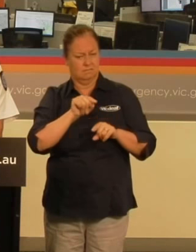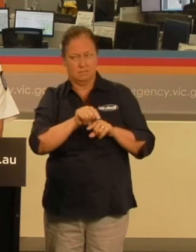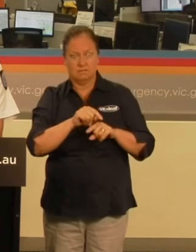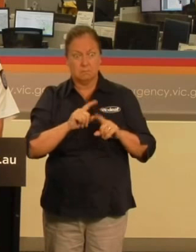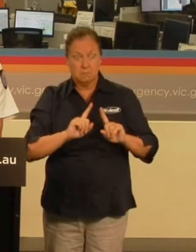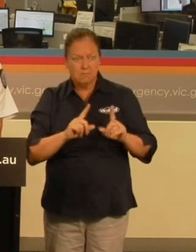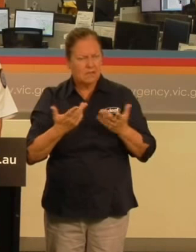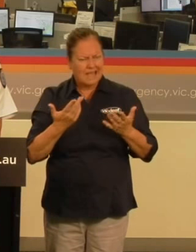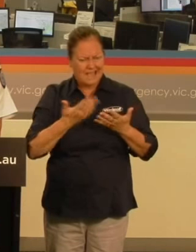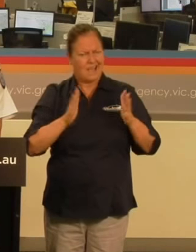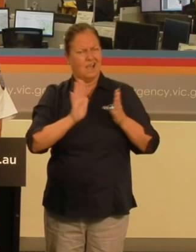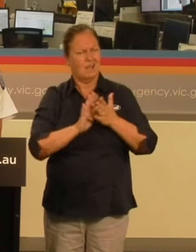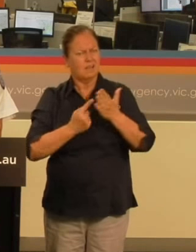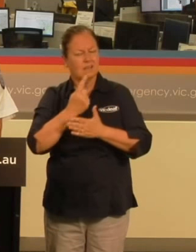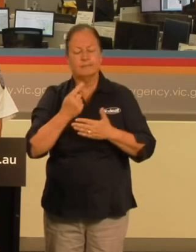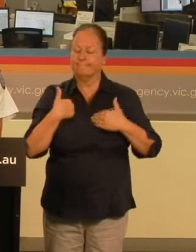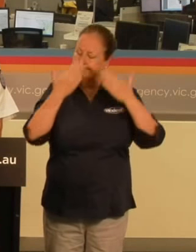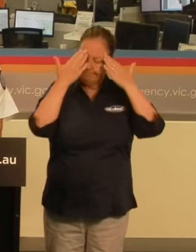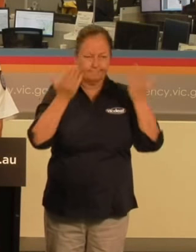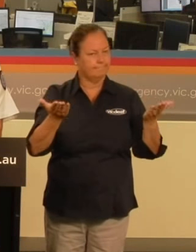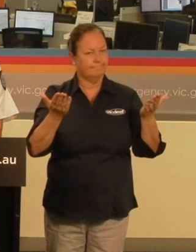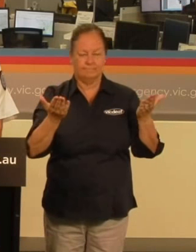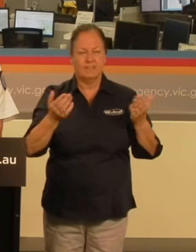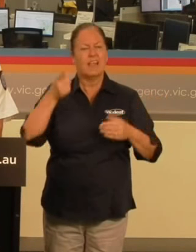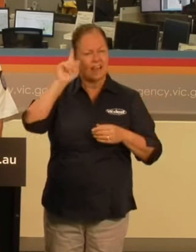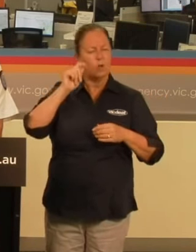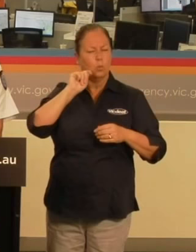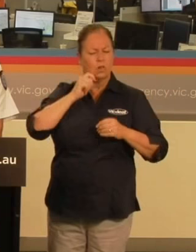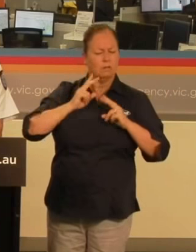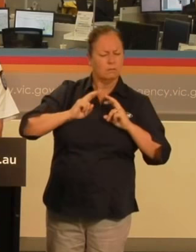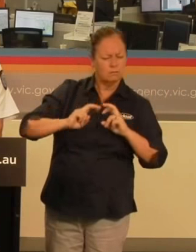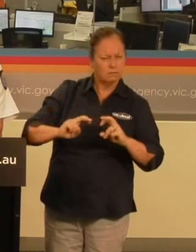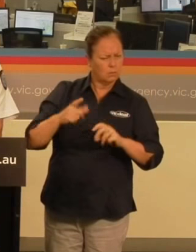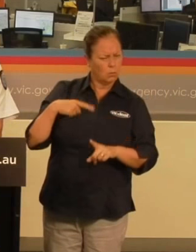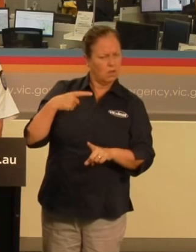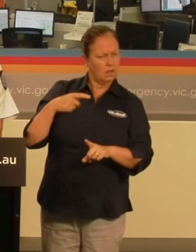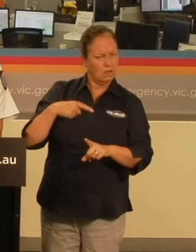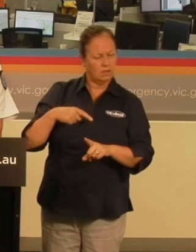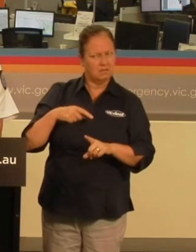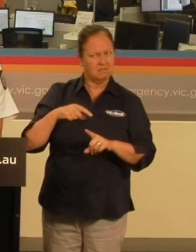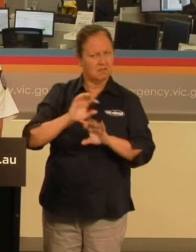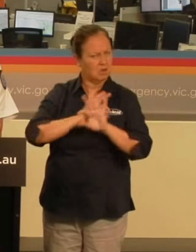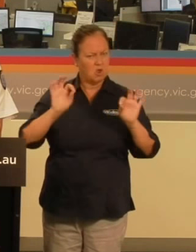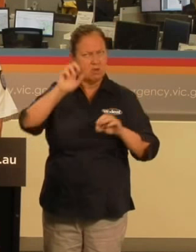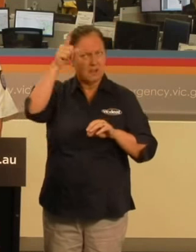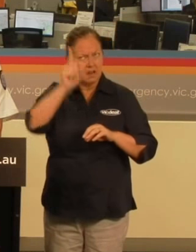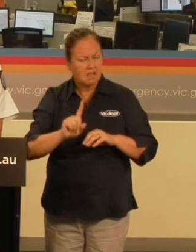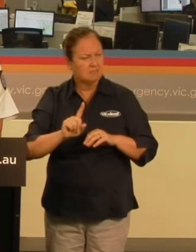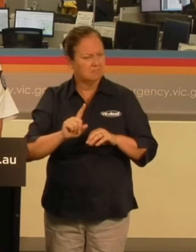we haven't got calls yet no we have it we'll all of those will be investigated we haven't seen lightning so we would assume that it's been the human hand and